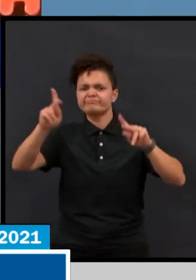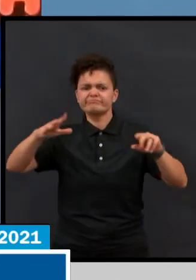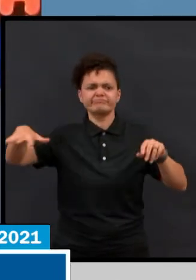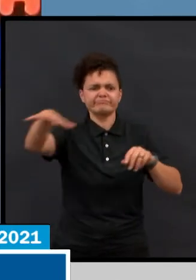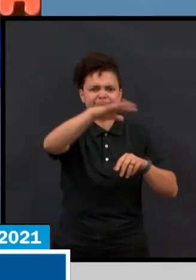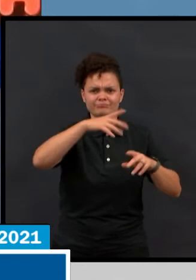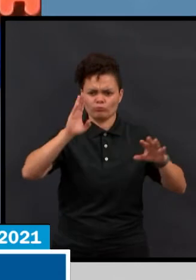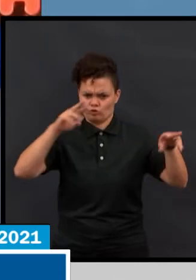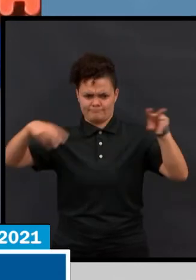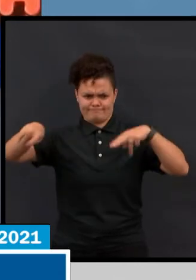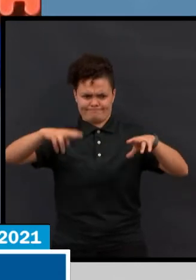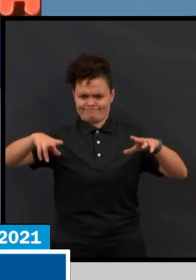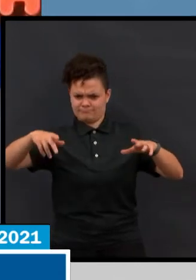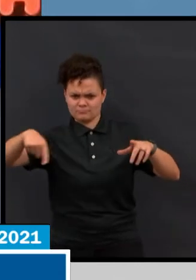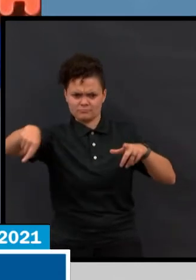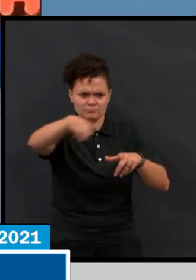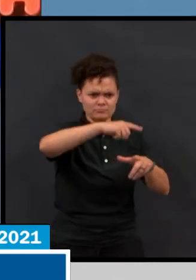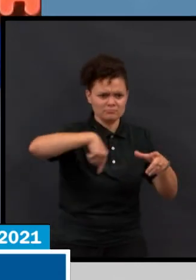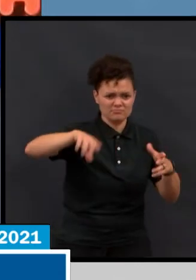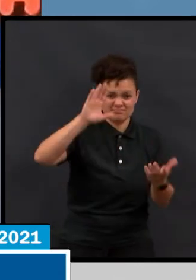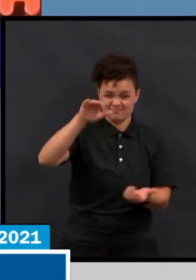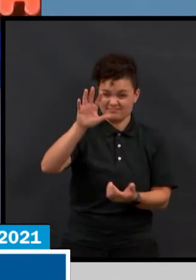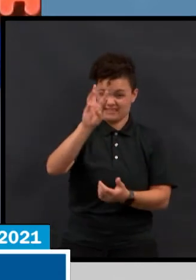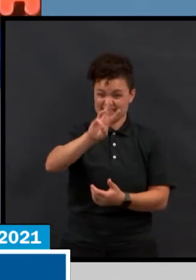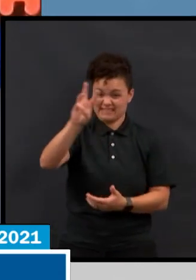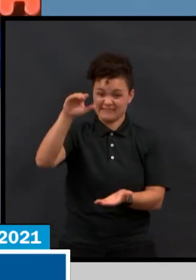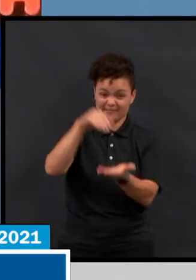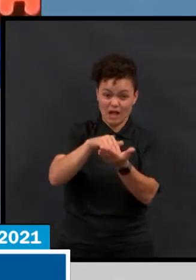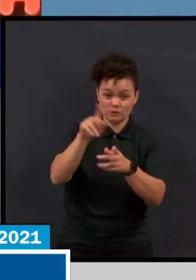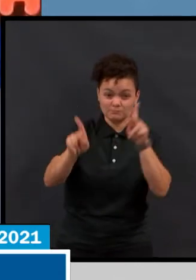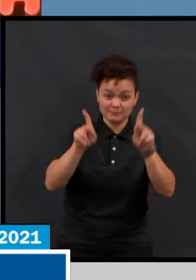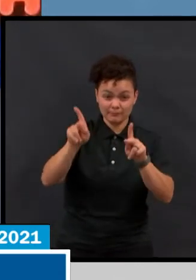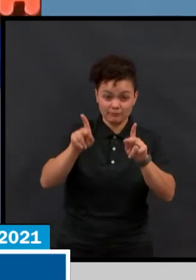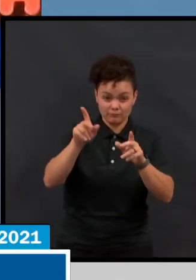000 approximately district and i'm going to work with my colleagues as we just redesign maps